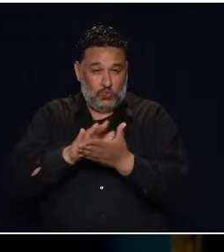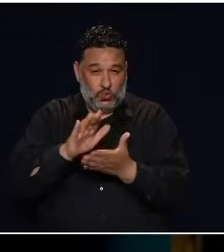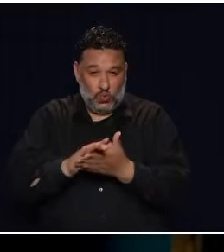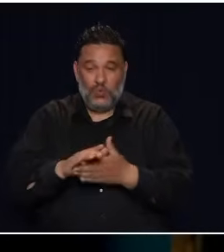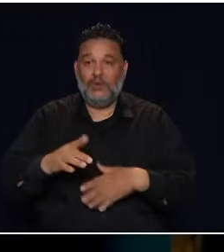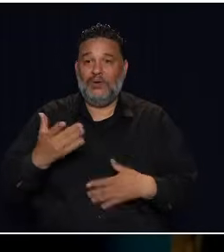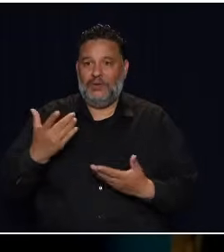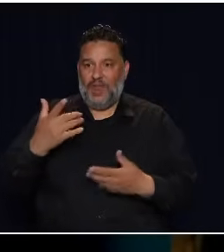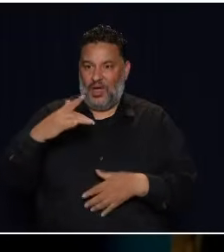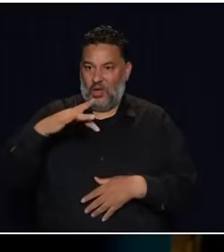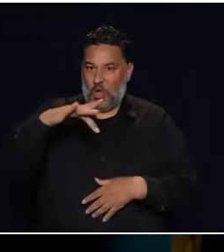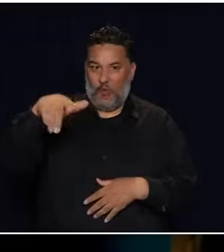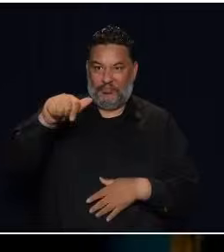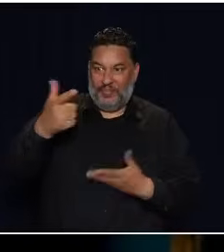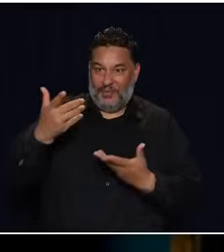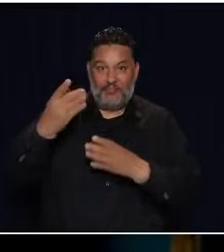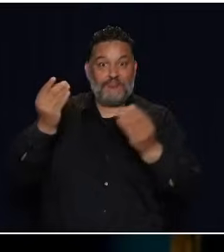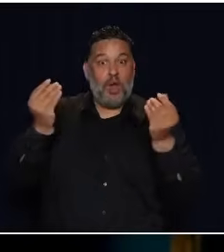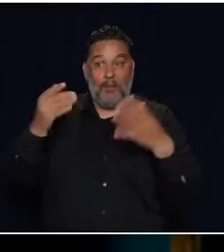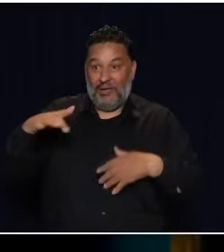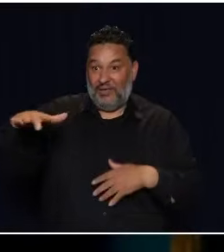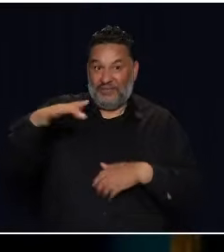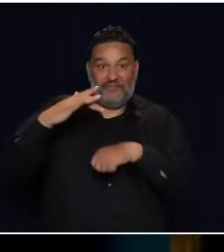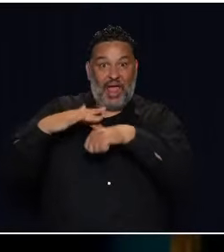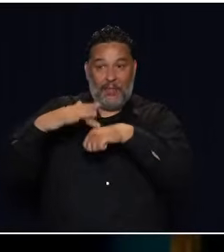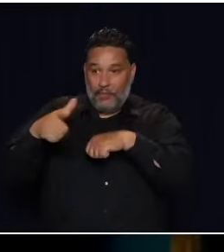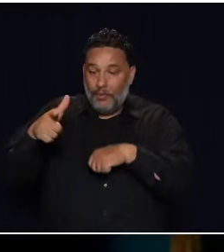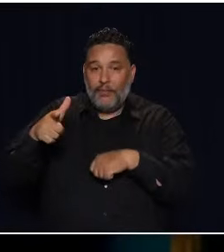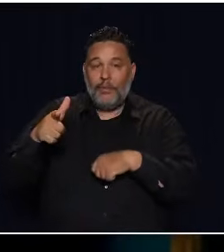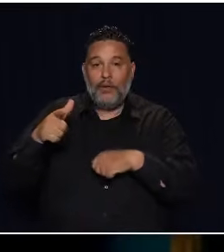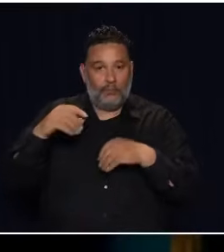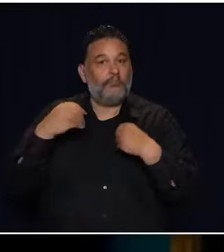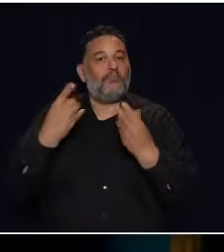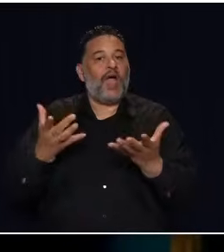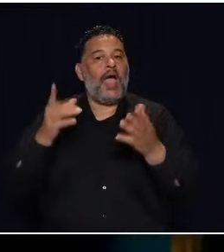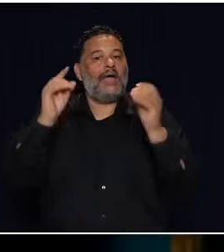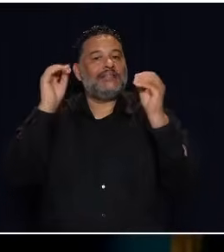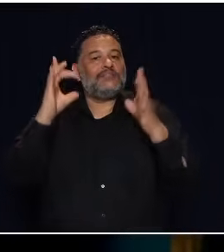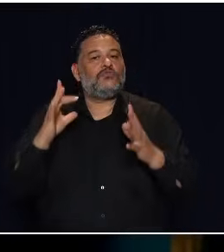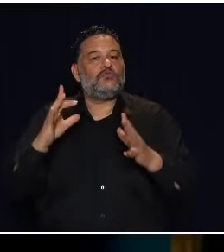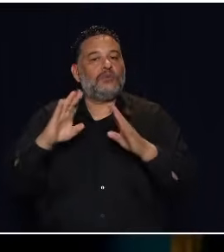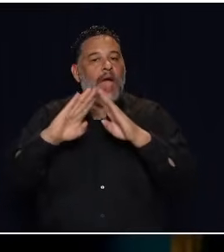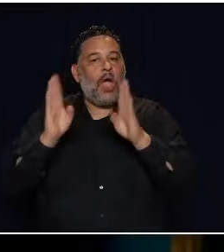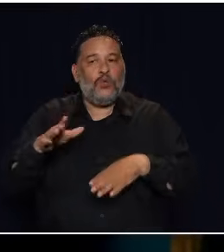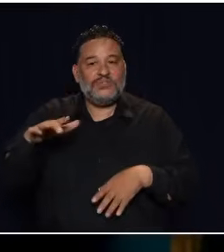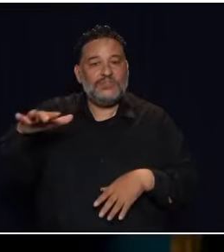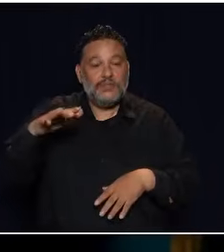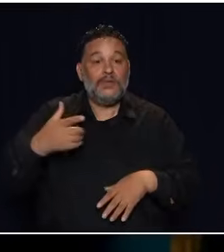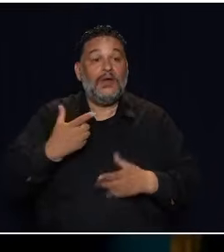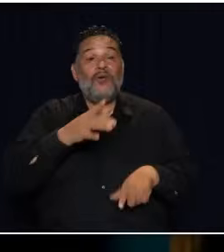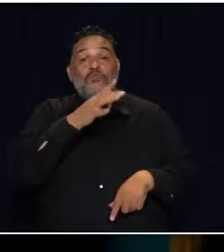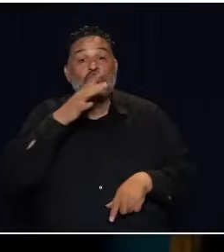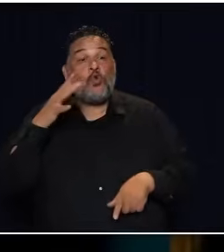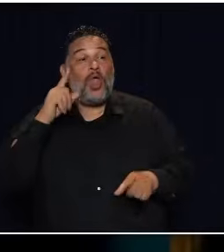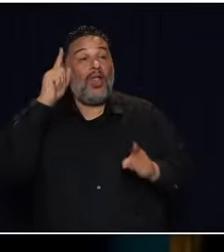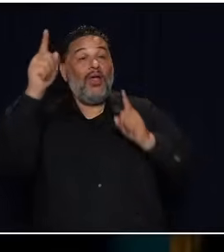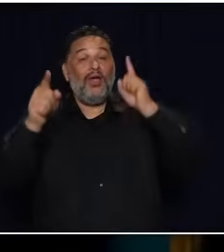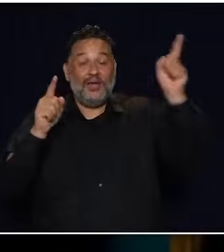TALKED ABOUT IS WITH A LOT OF SCHOOL DISTRICTS CLOSING